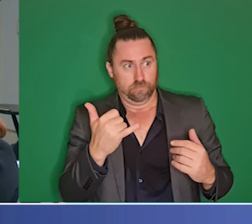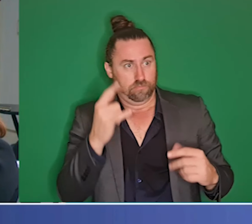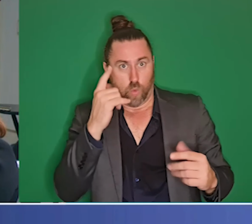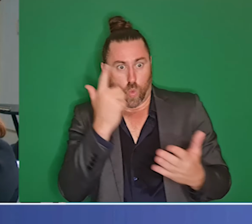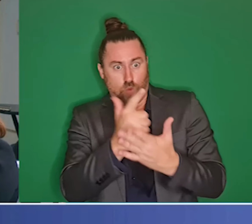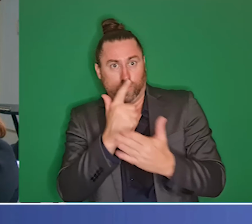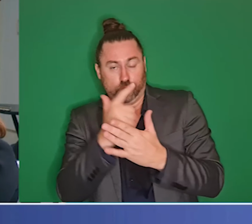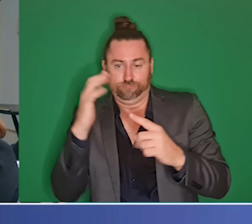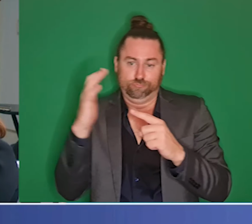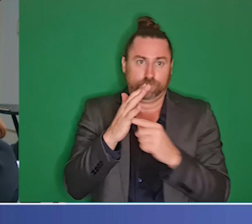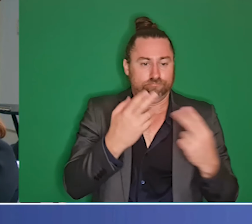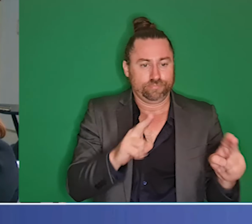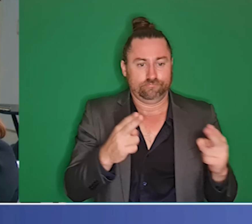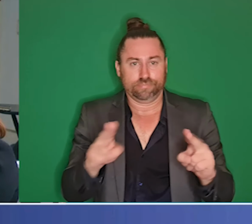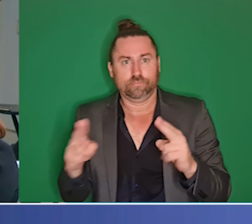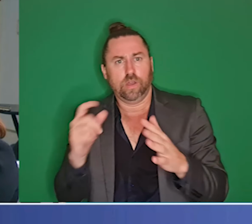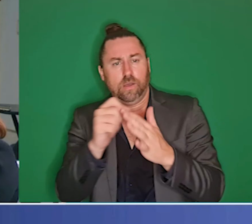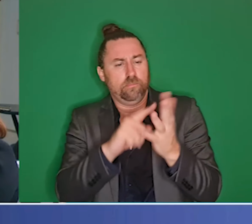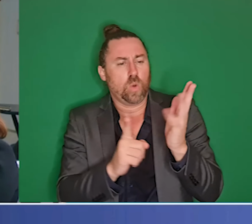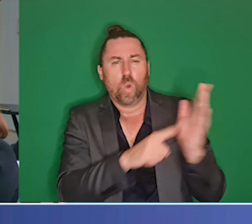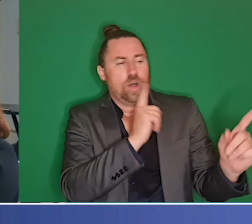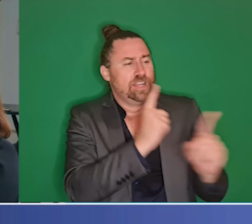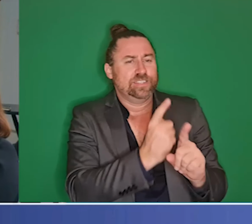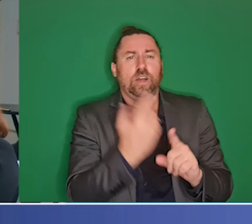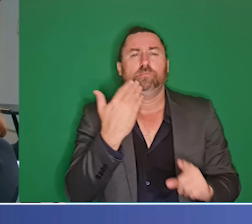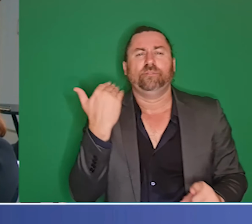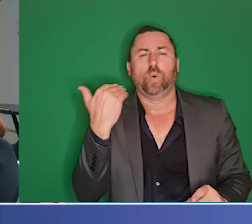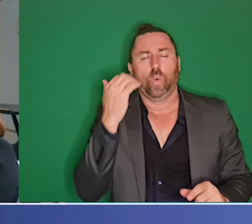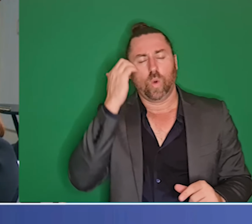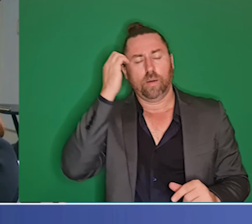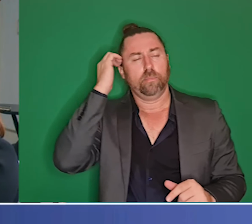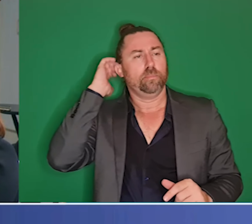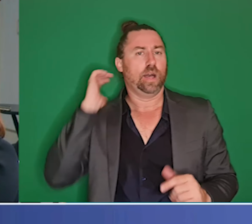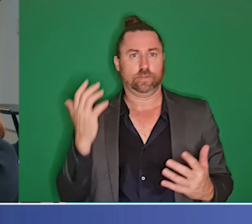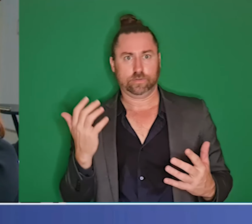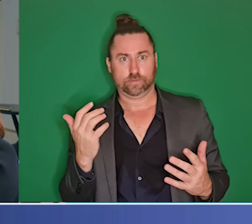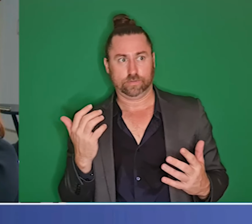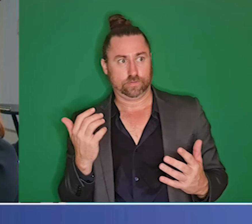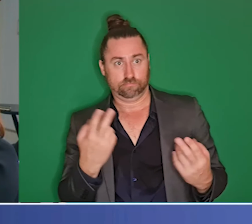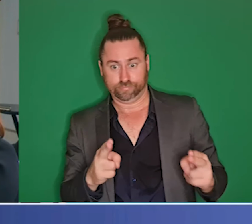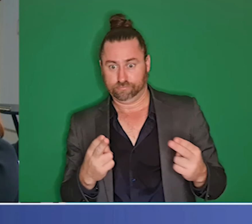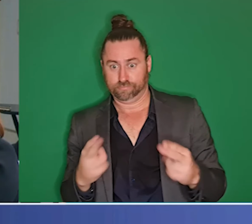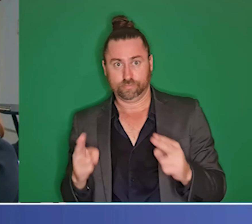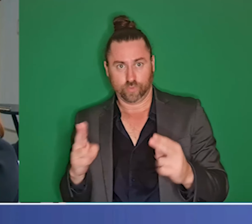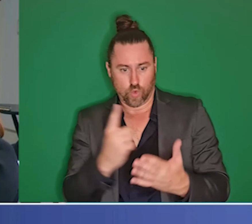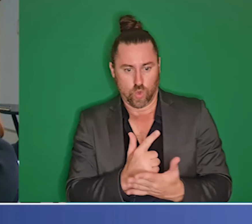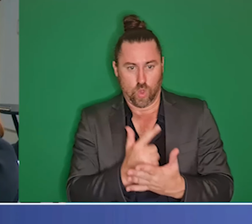Professor Kelly, you touched on this a bit earlier. I mean, how much worse does the modelling, does the expert advice suggest